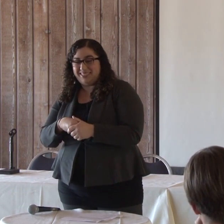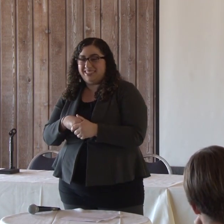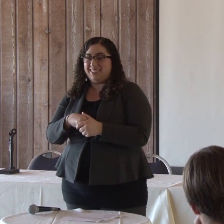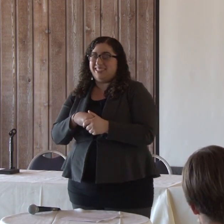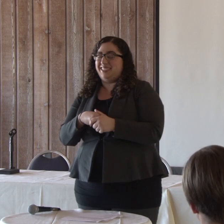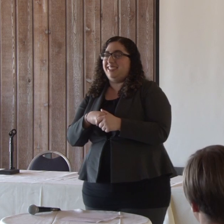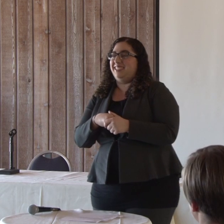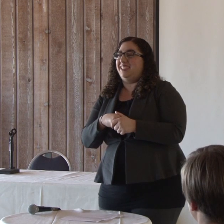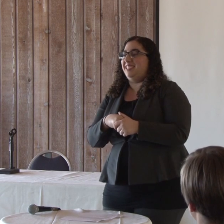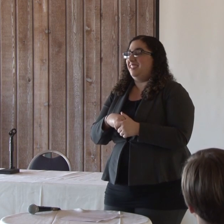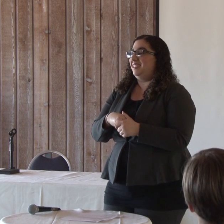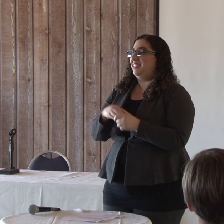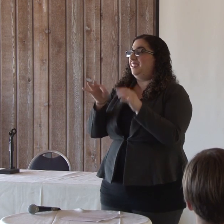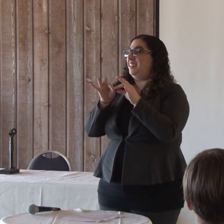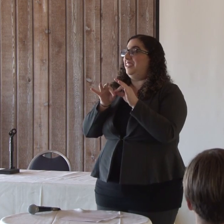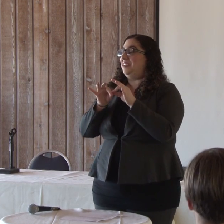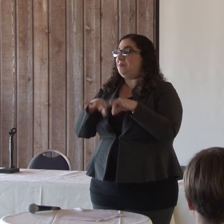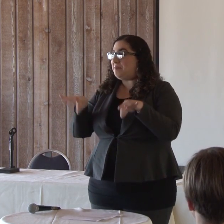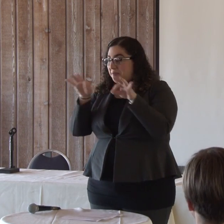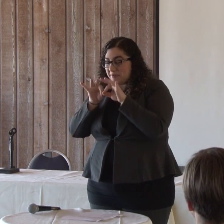We have hearing interpreters like you can hear now their voicing for me